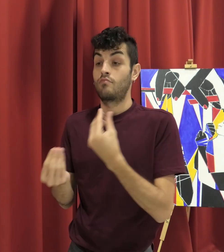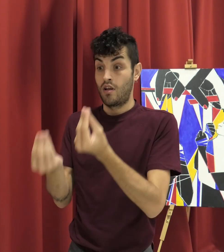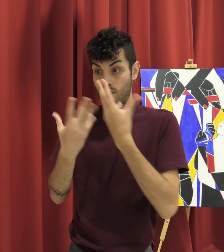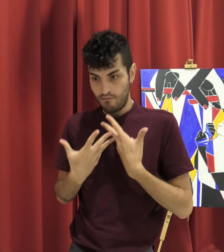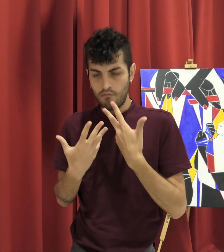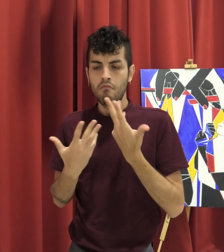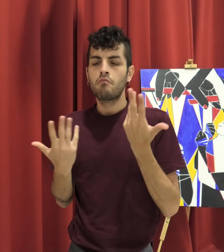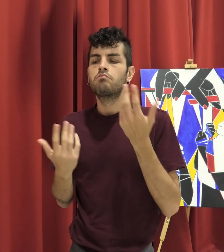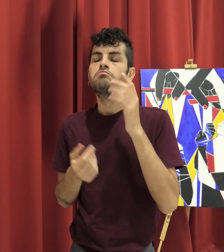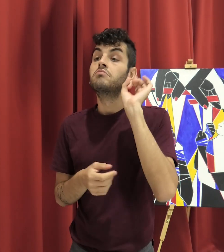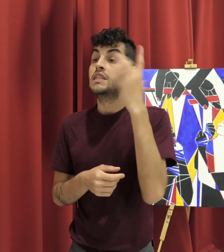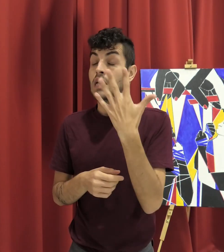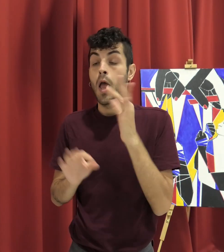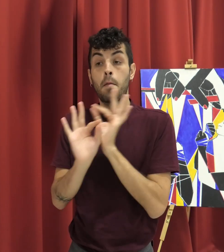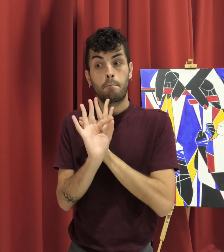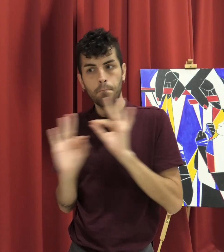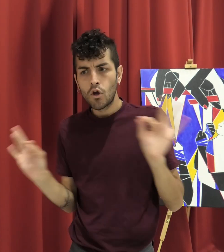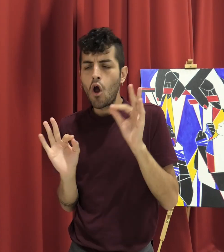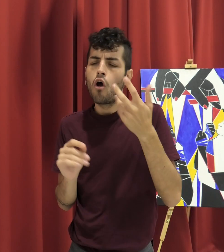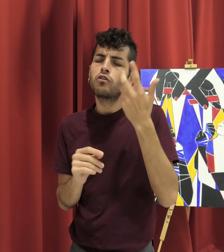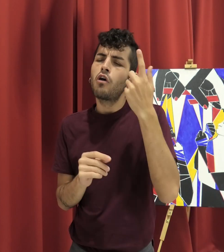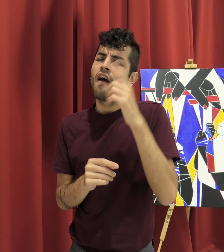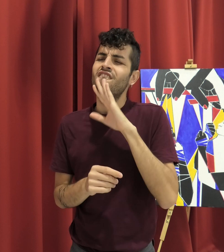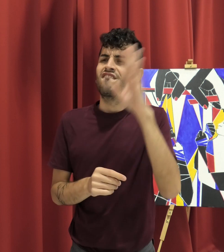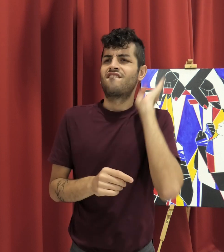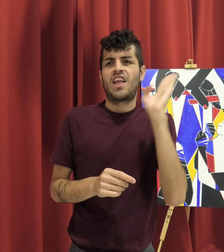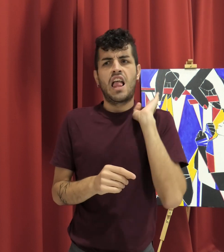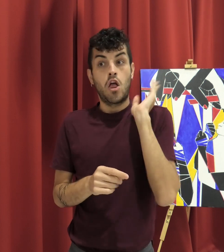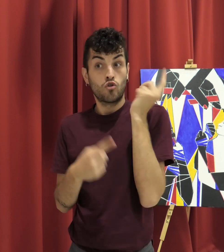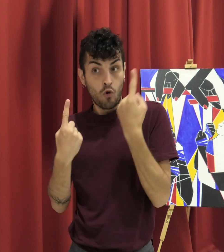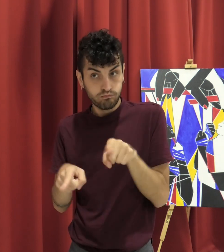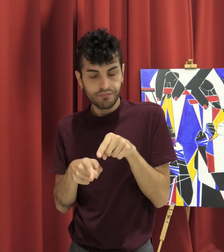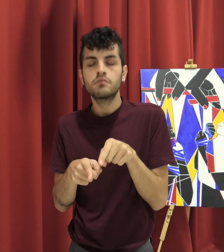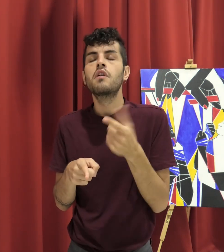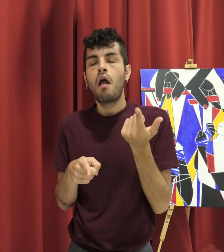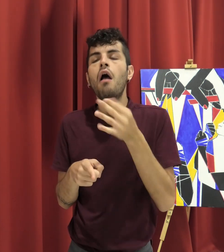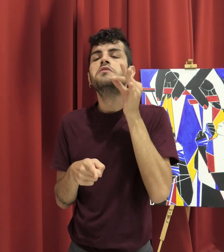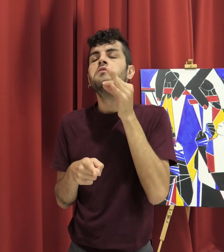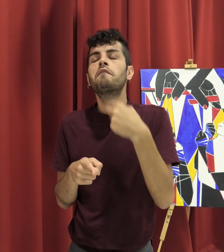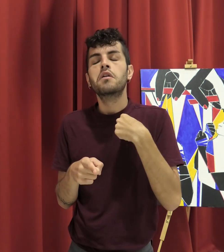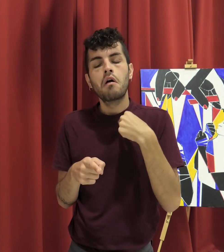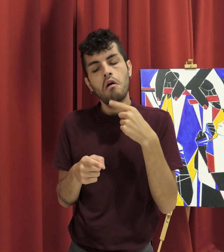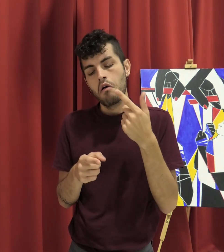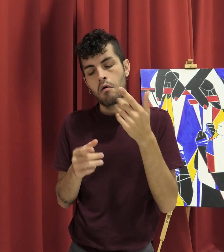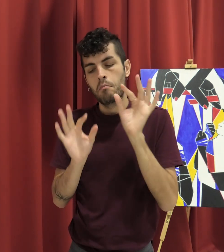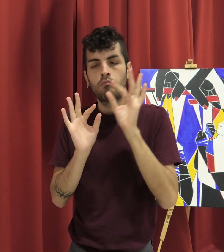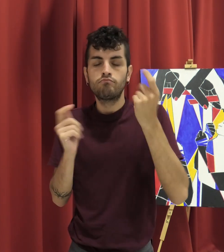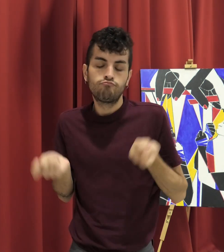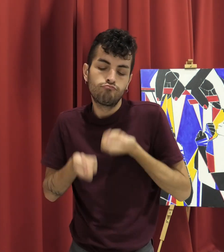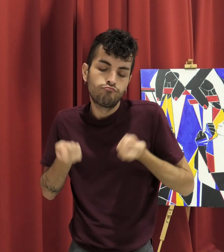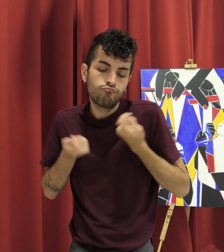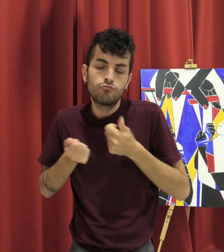If the assignment I am given concerns an old performance,